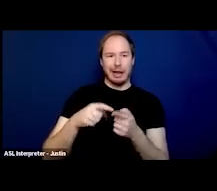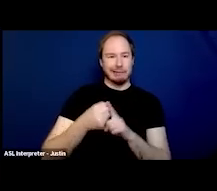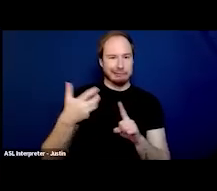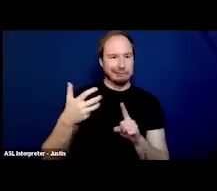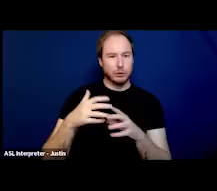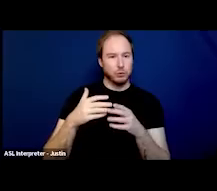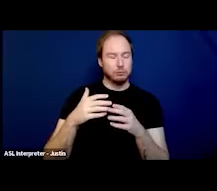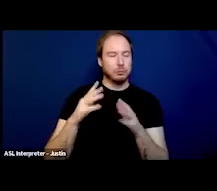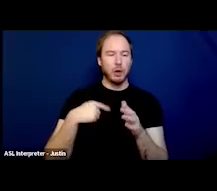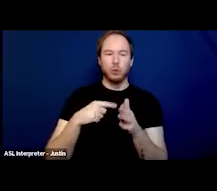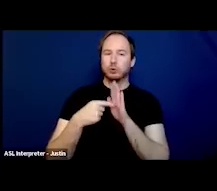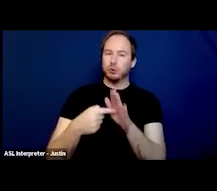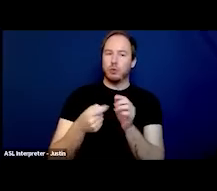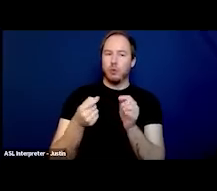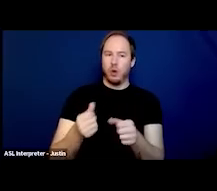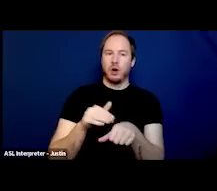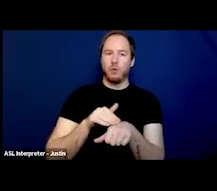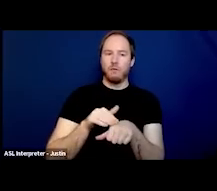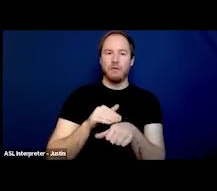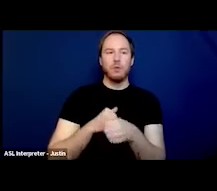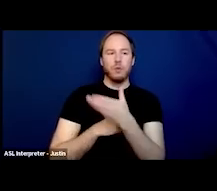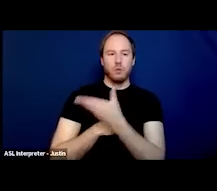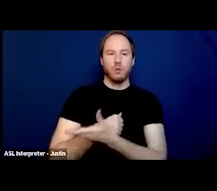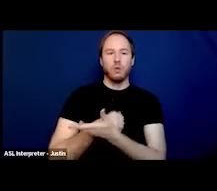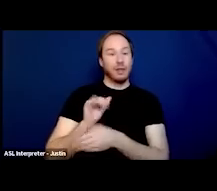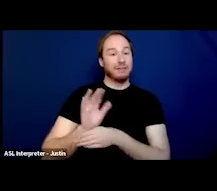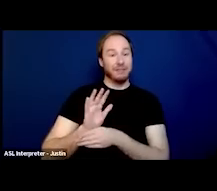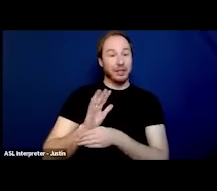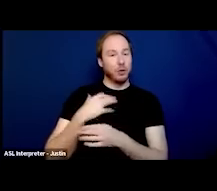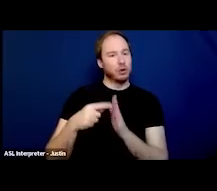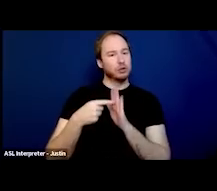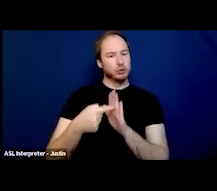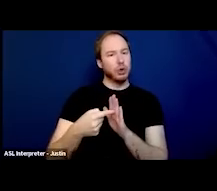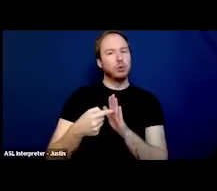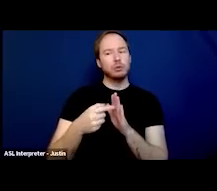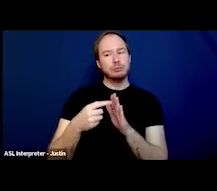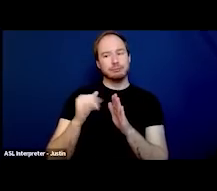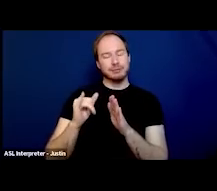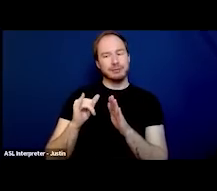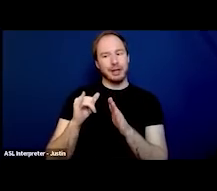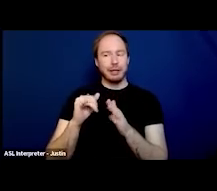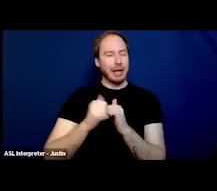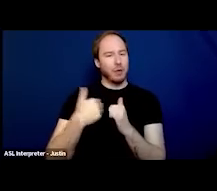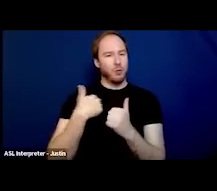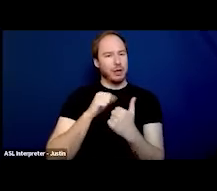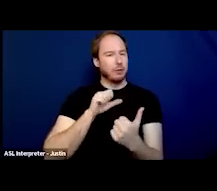but I wanted to show you that video which speaks a little bit about this topic of trauma-informed housing,